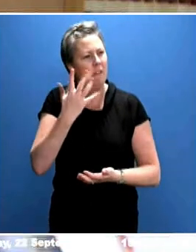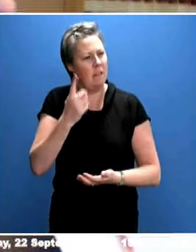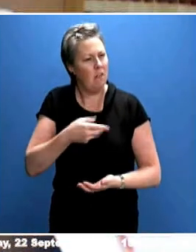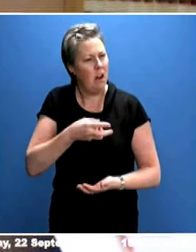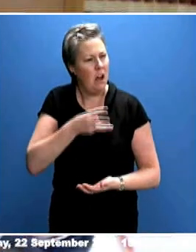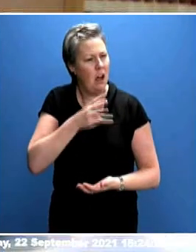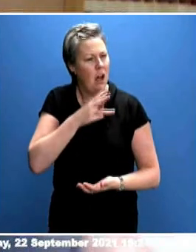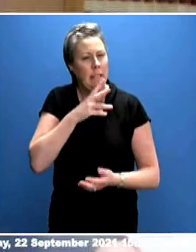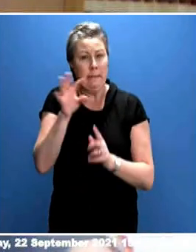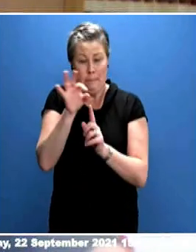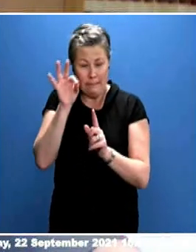I don't have that in front of me.